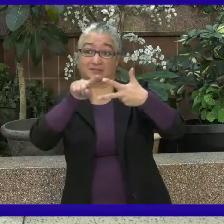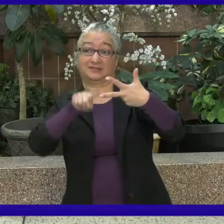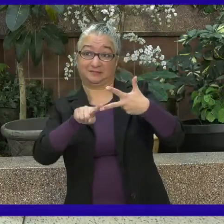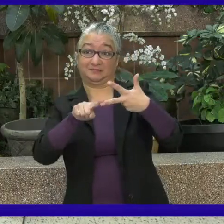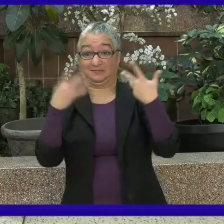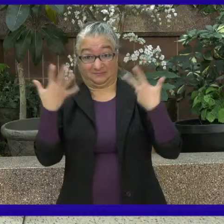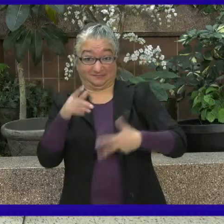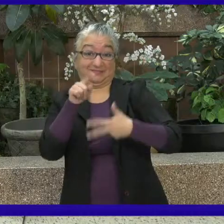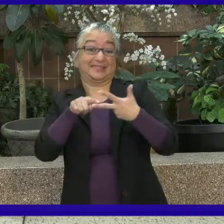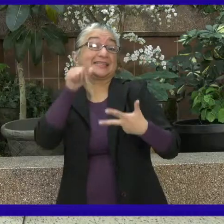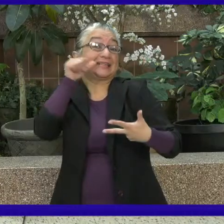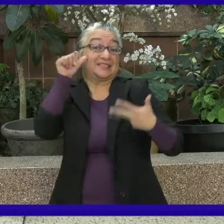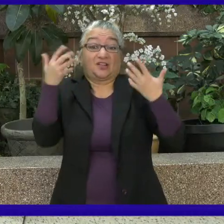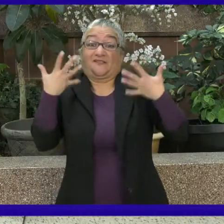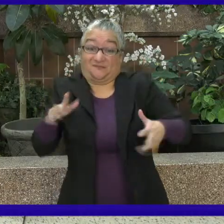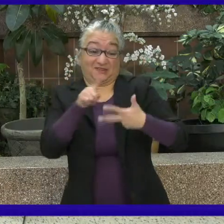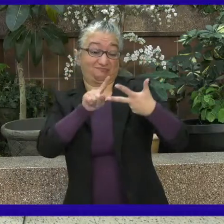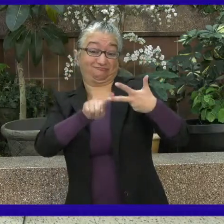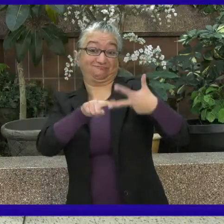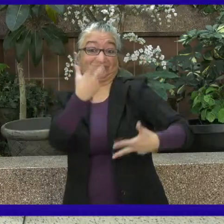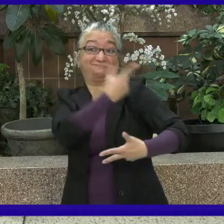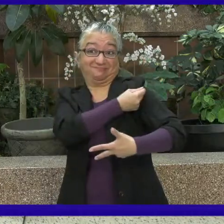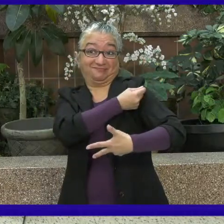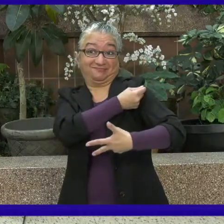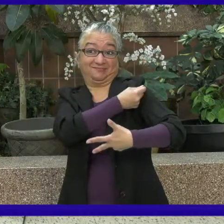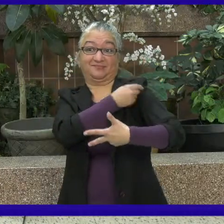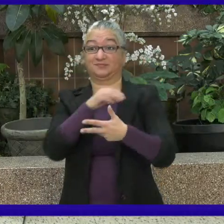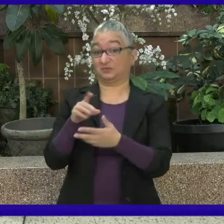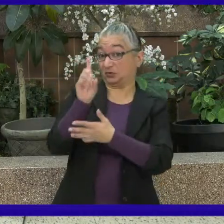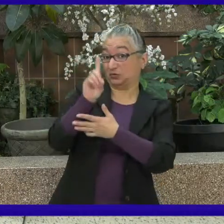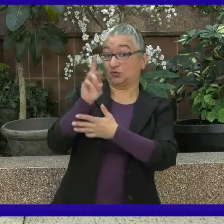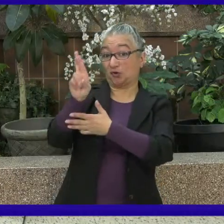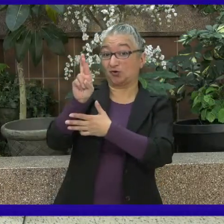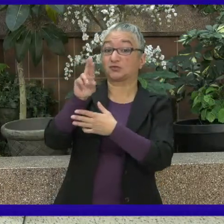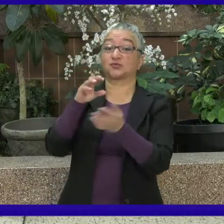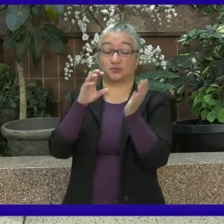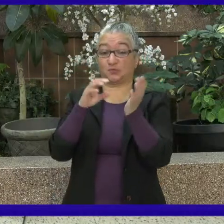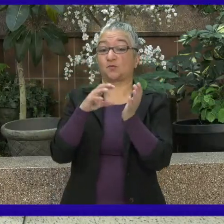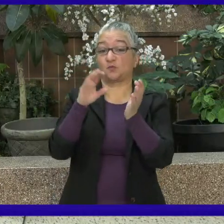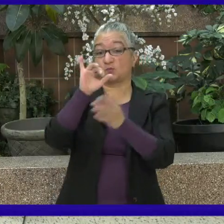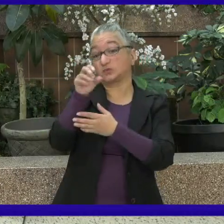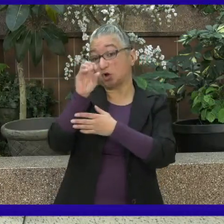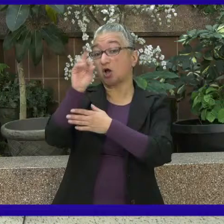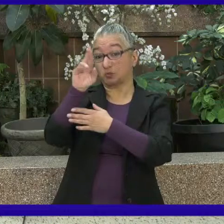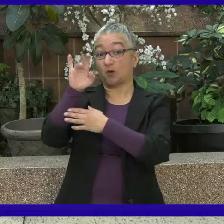and it's a relief to have the added protection and immunity especially in time for the holiday season